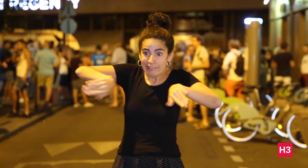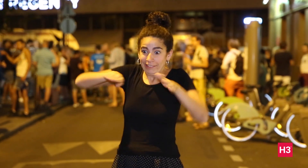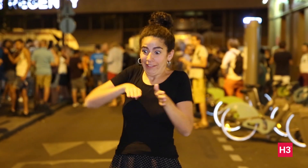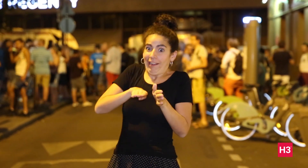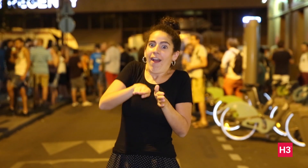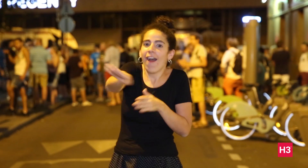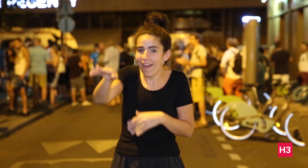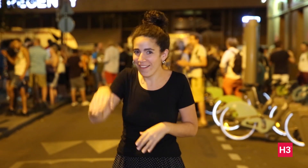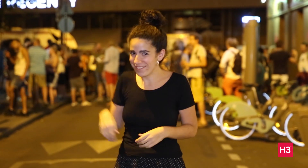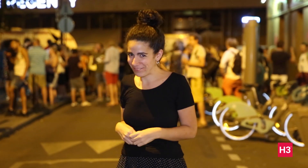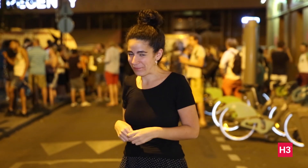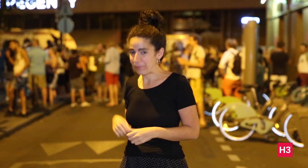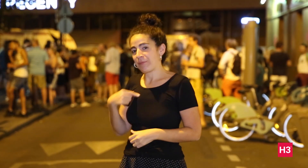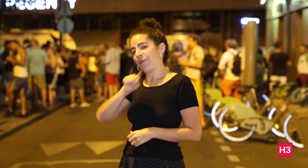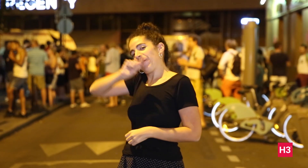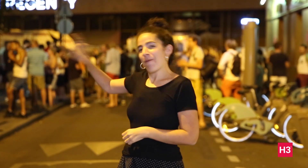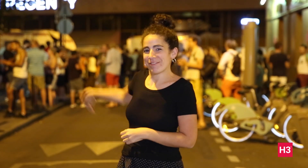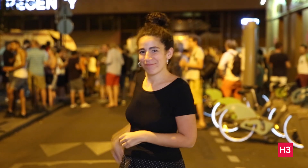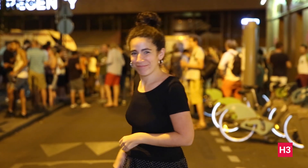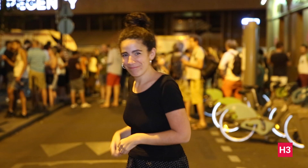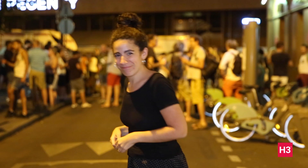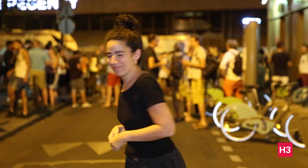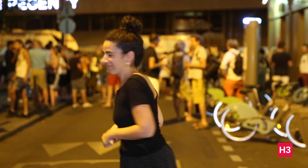as they drive through! I’m coming now!